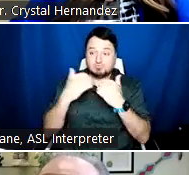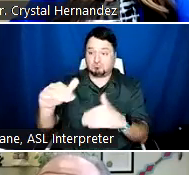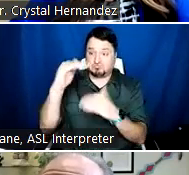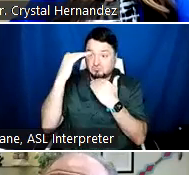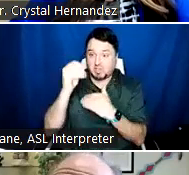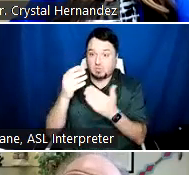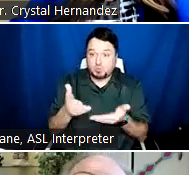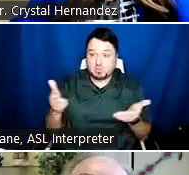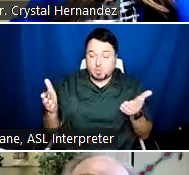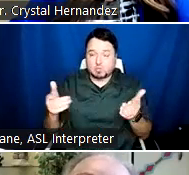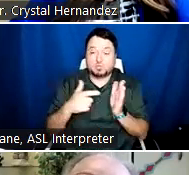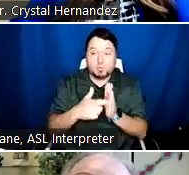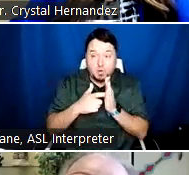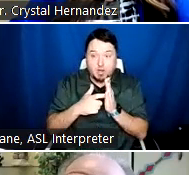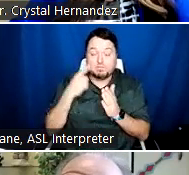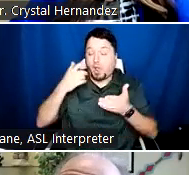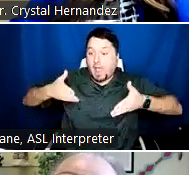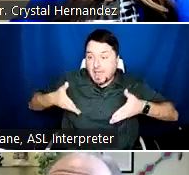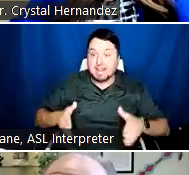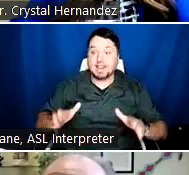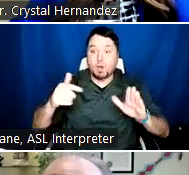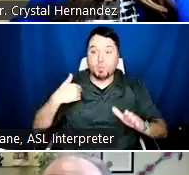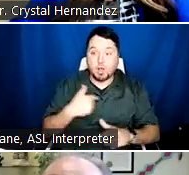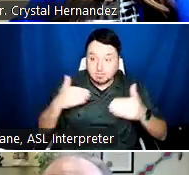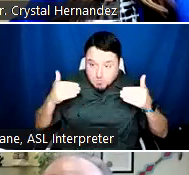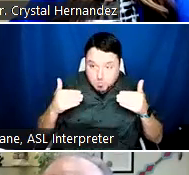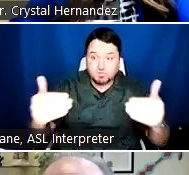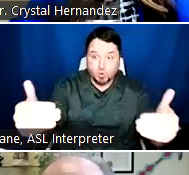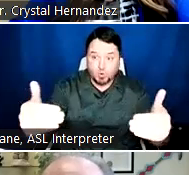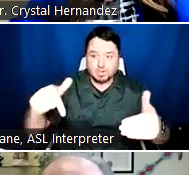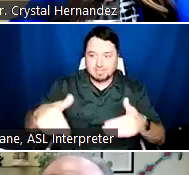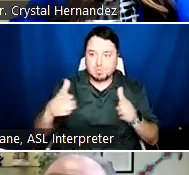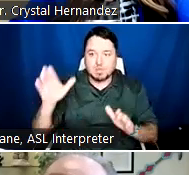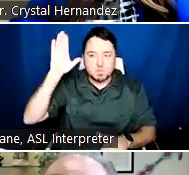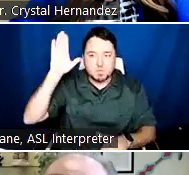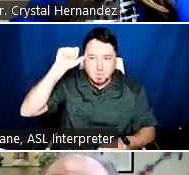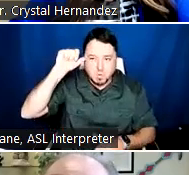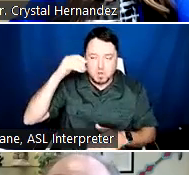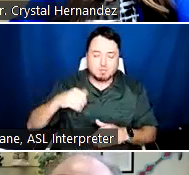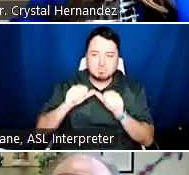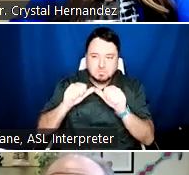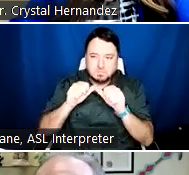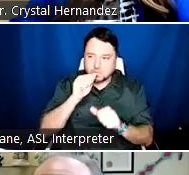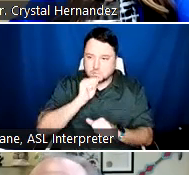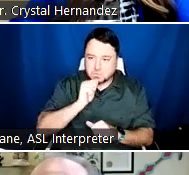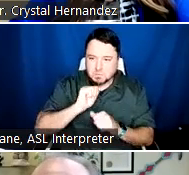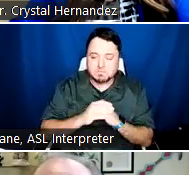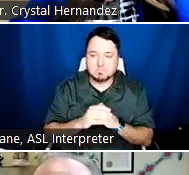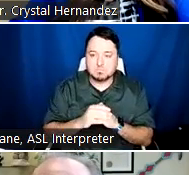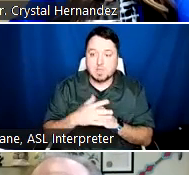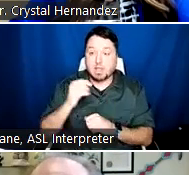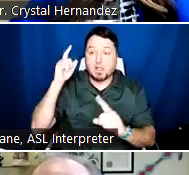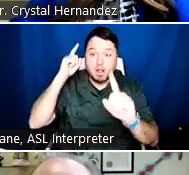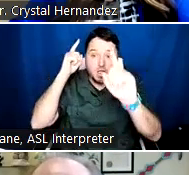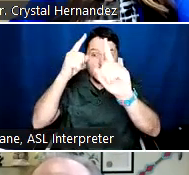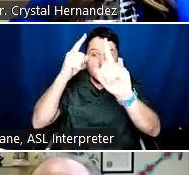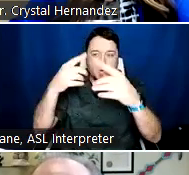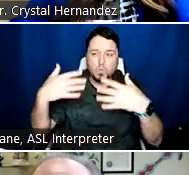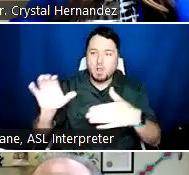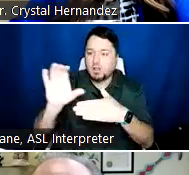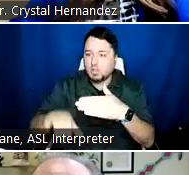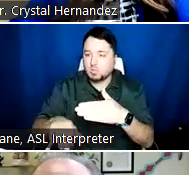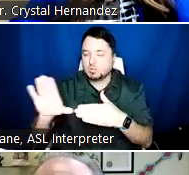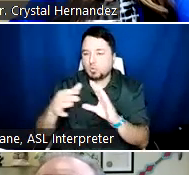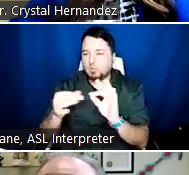resistance to move forward. And that ultimately what a wonderful conclusion to your remarks with